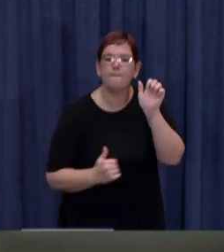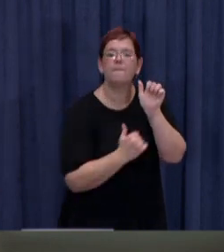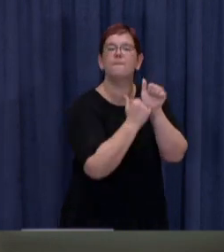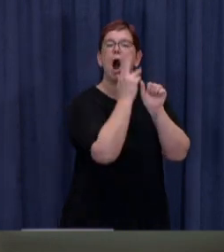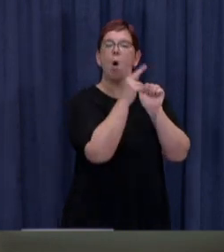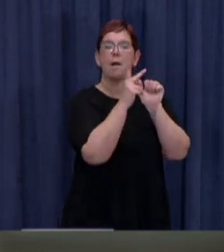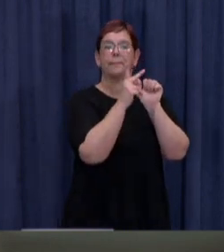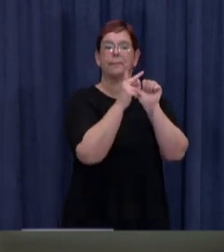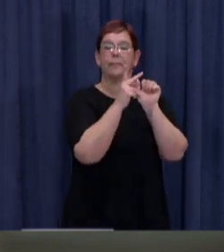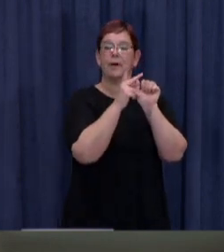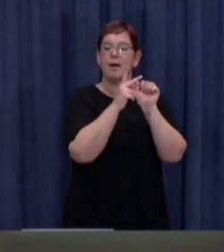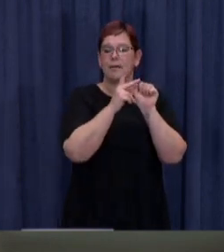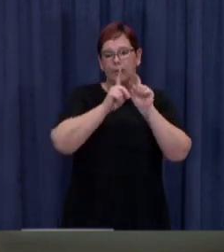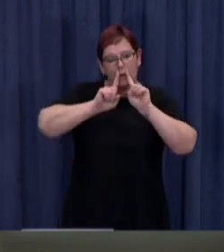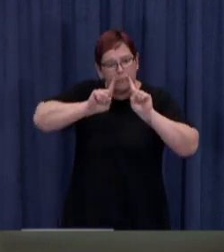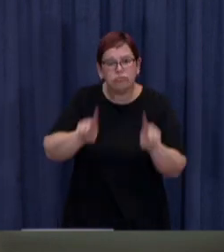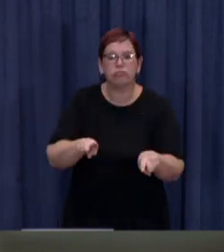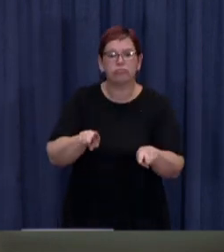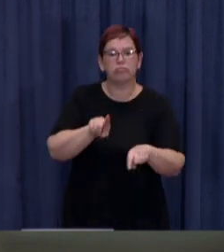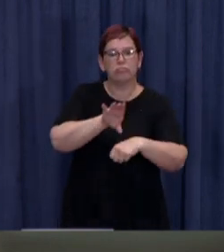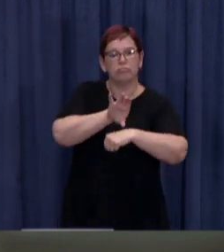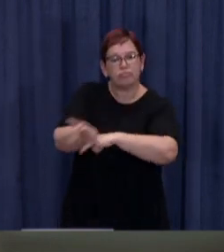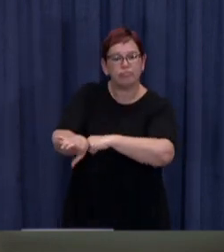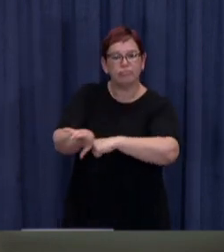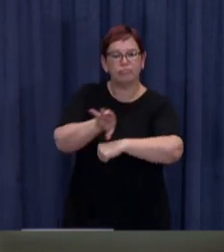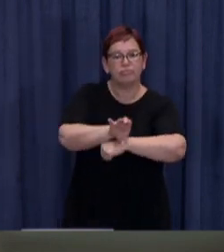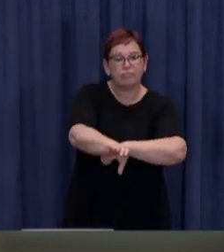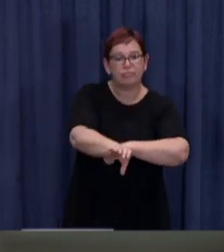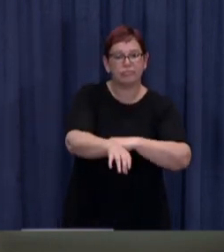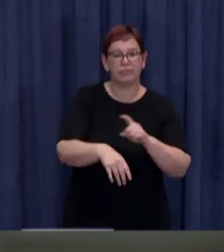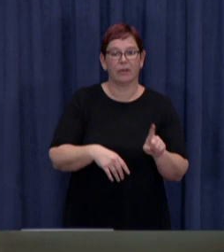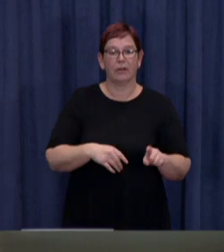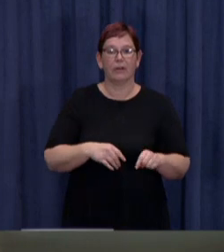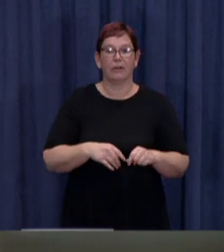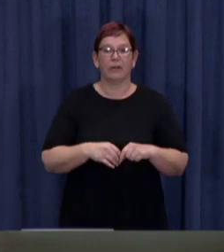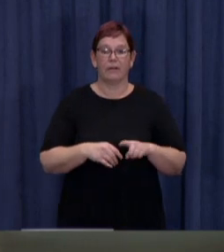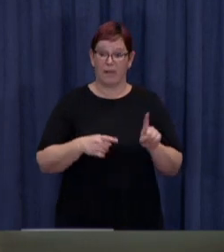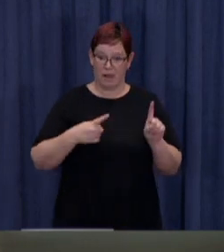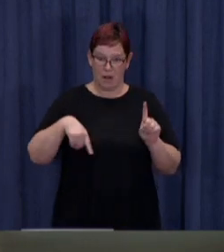signal of leadership it caused a lot of people to act voluntarily and there was